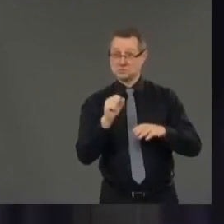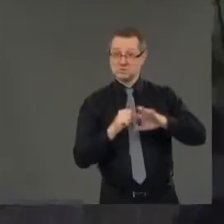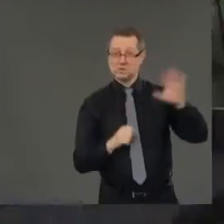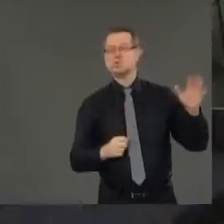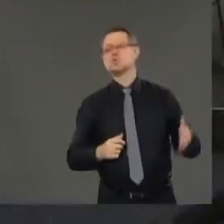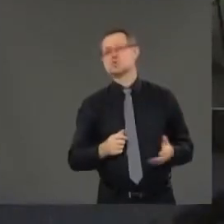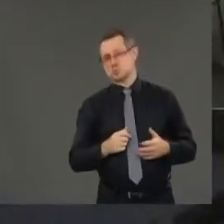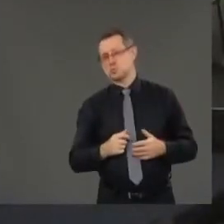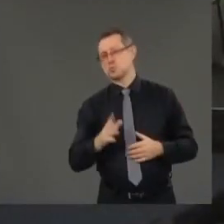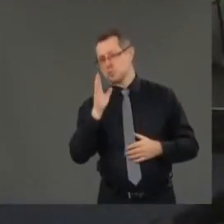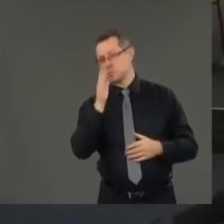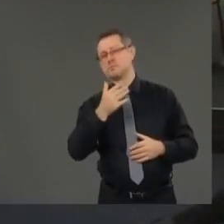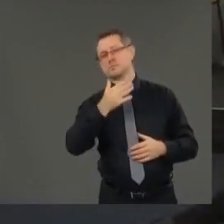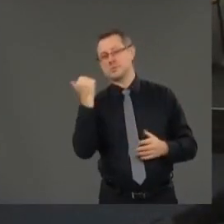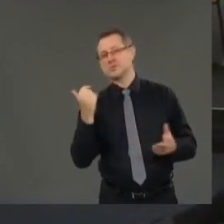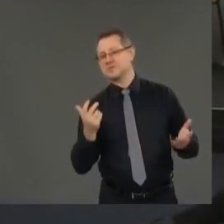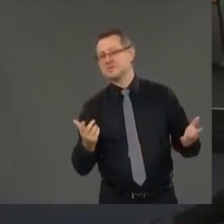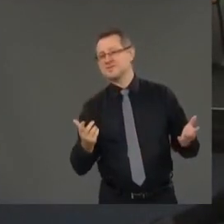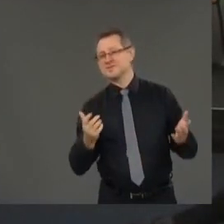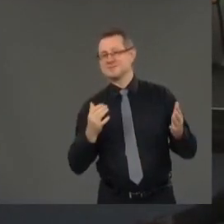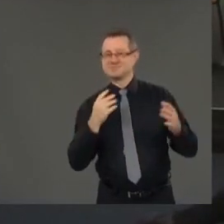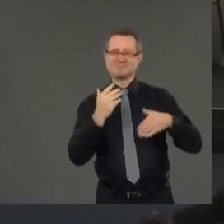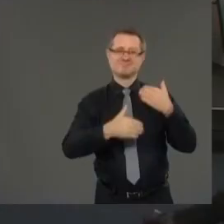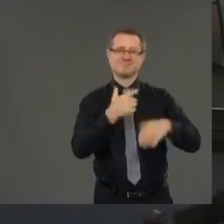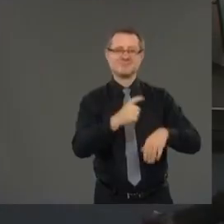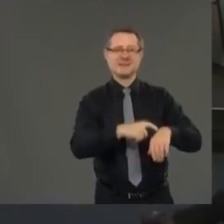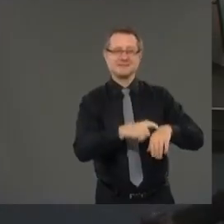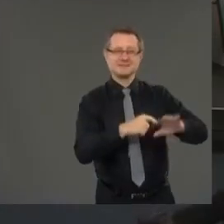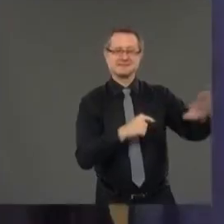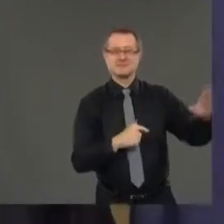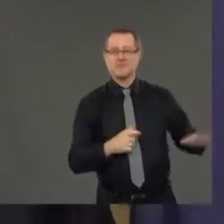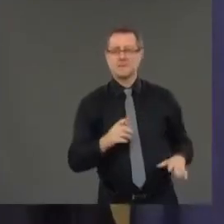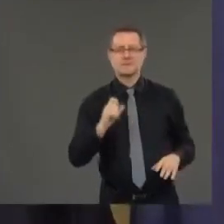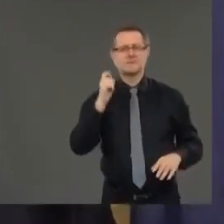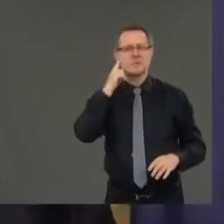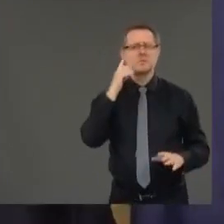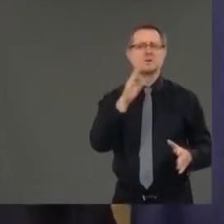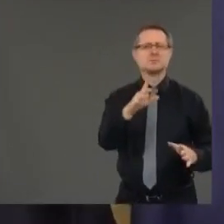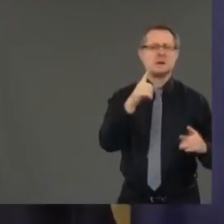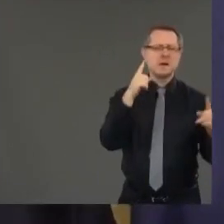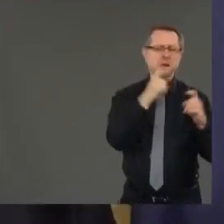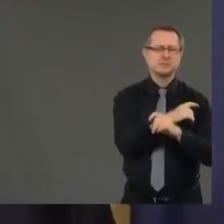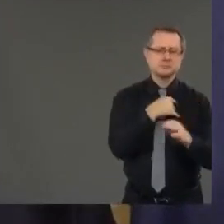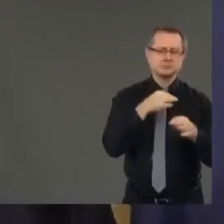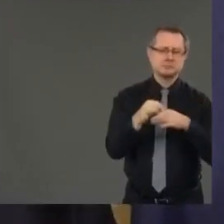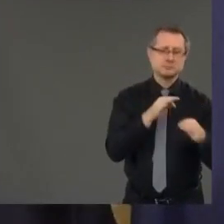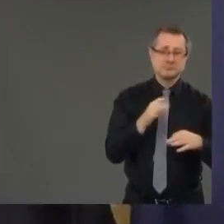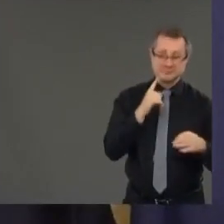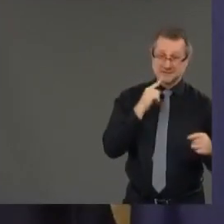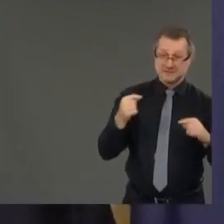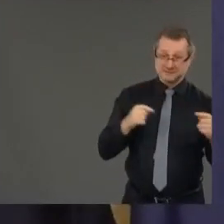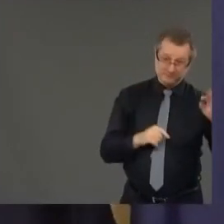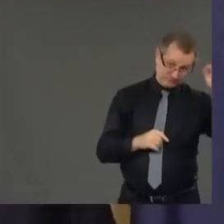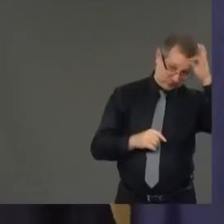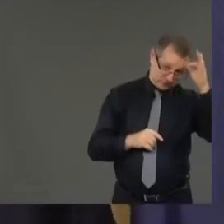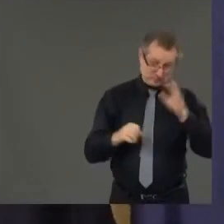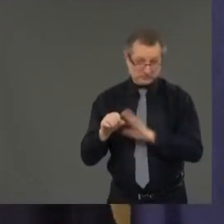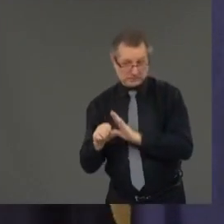ON A ONE DAY TURNAROUND.